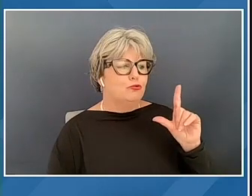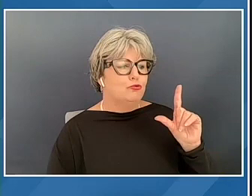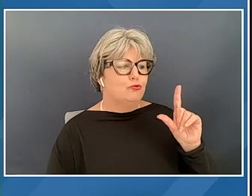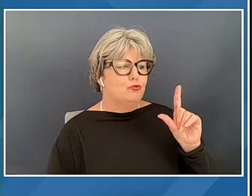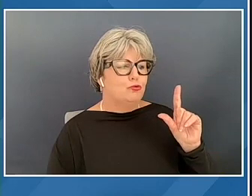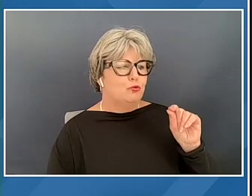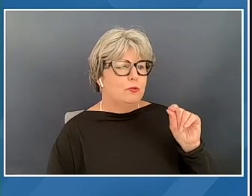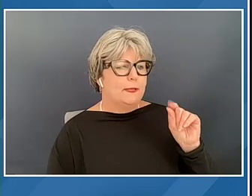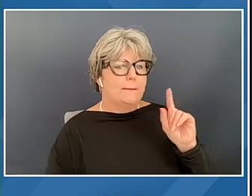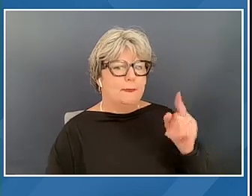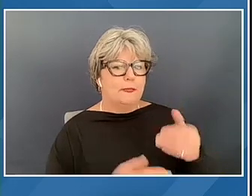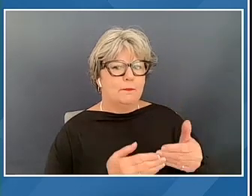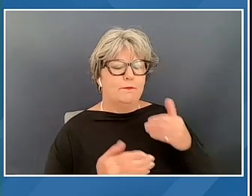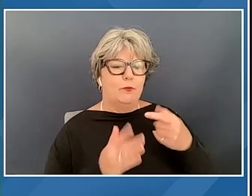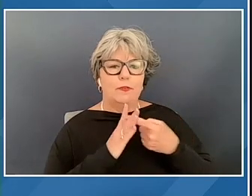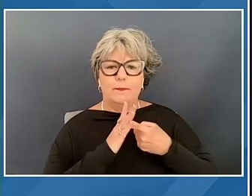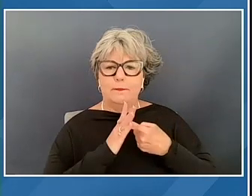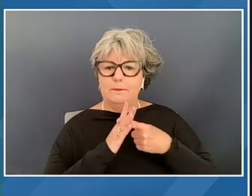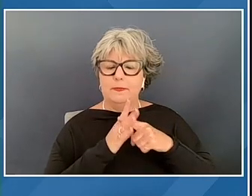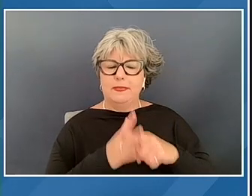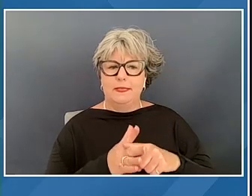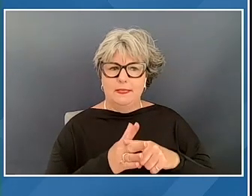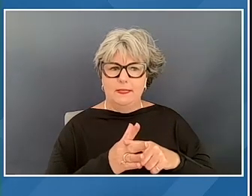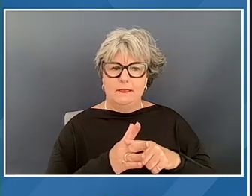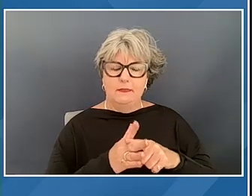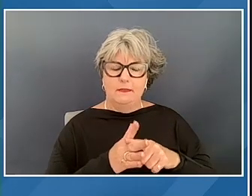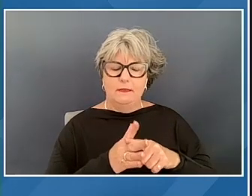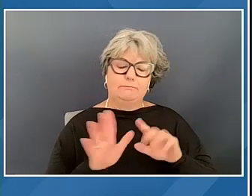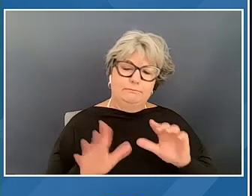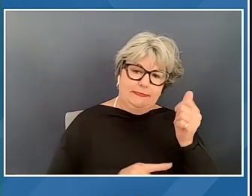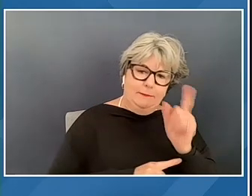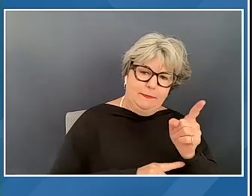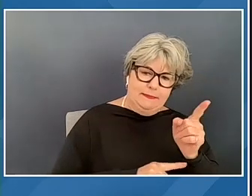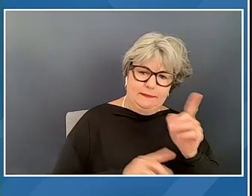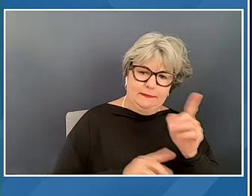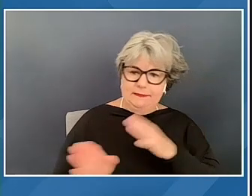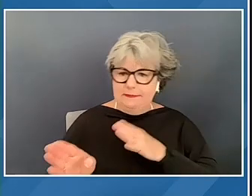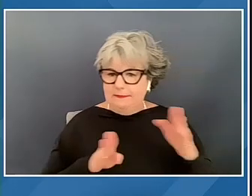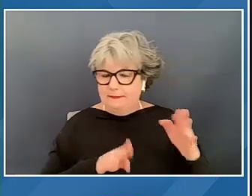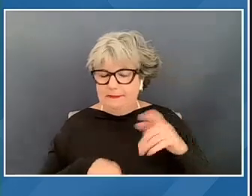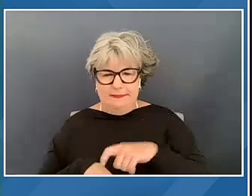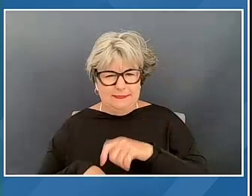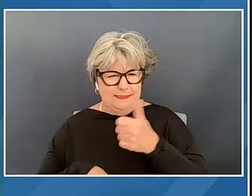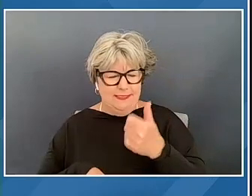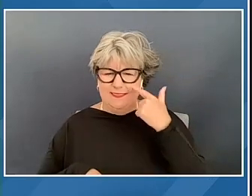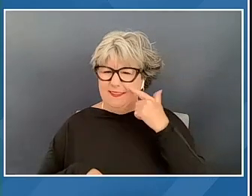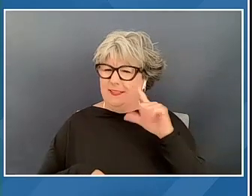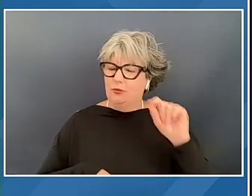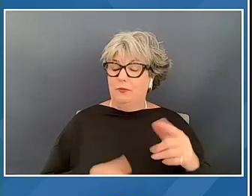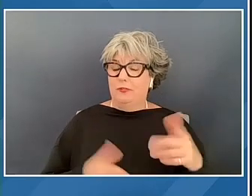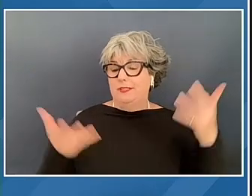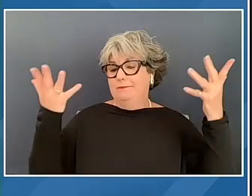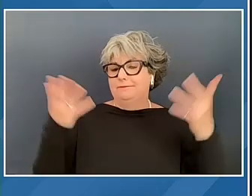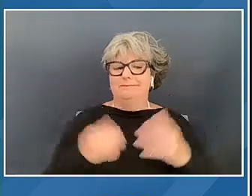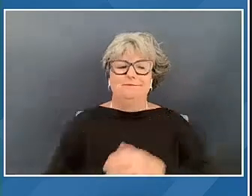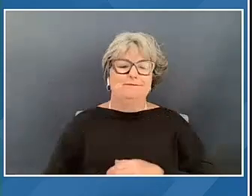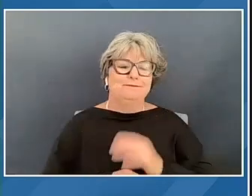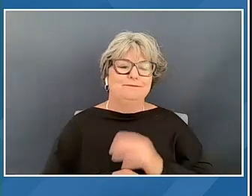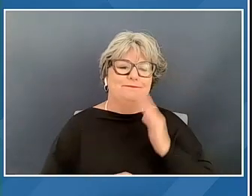the start of- or 10 minutes. Why do I keep turning 10 into 20? I don't know. Something about that today.